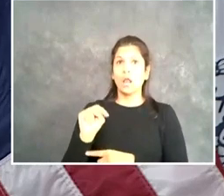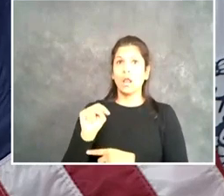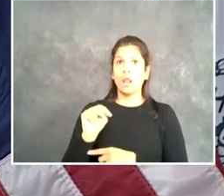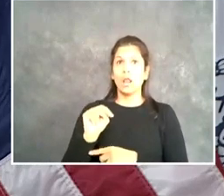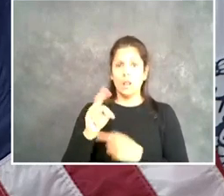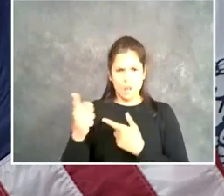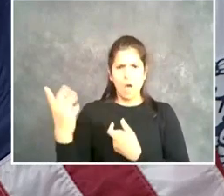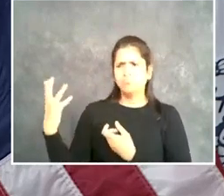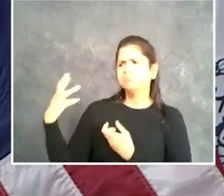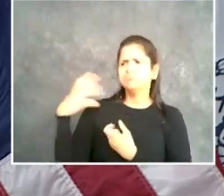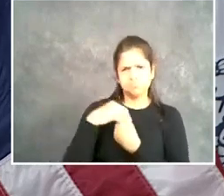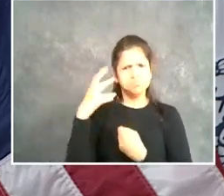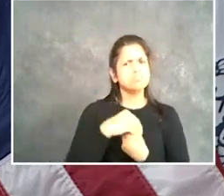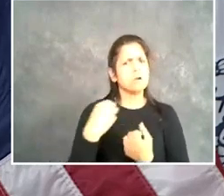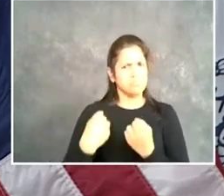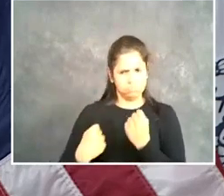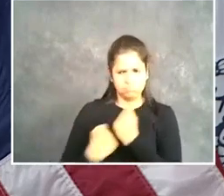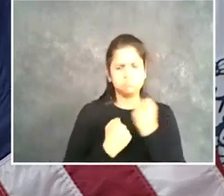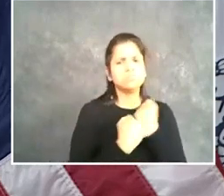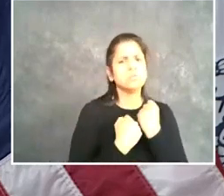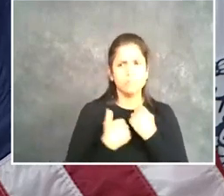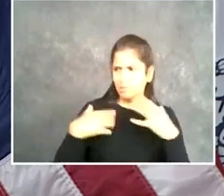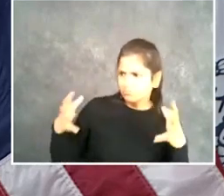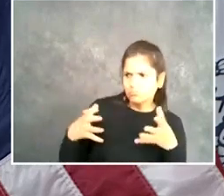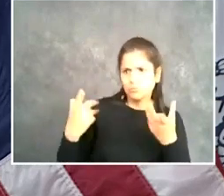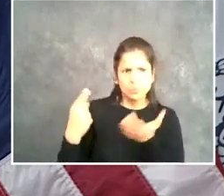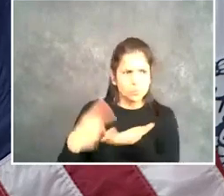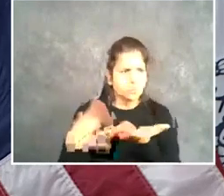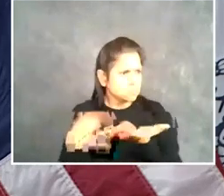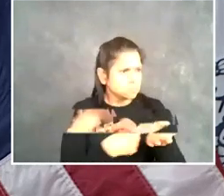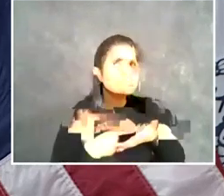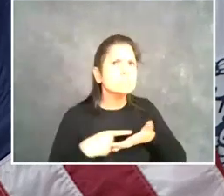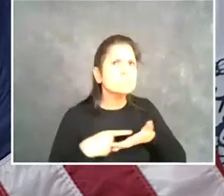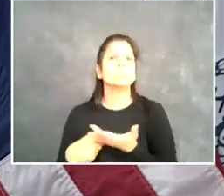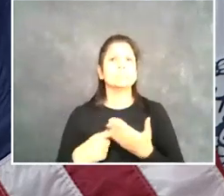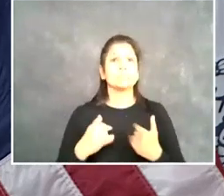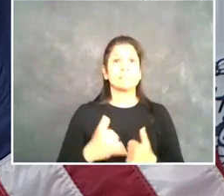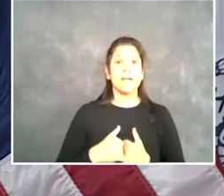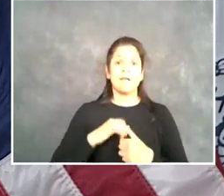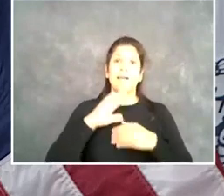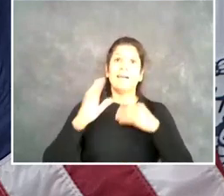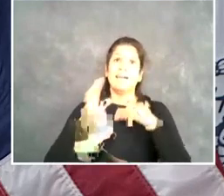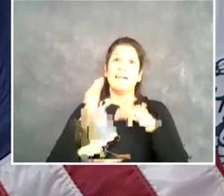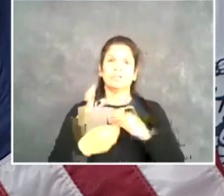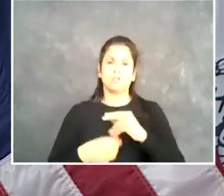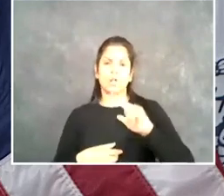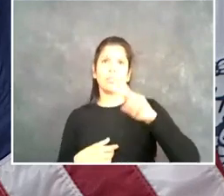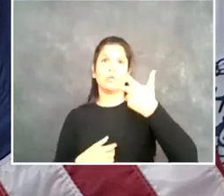OF EXPERIENCE AND OBVIOUSLY HAS EXPERTISE IN SOME OF THE ISSUES AND AGENCIES REPORTING TO HIM